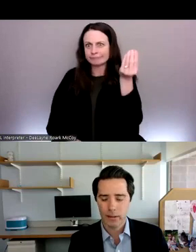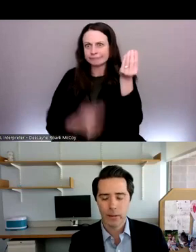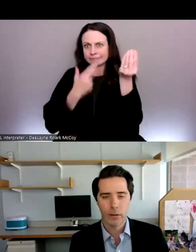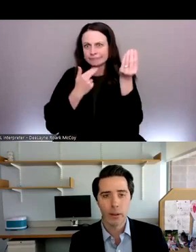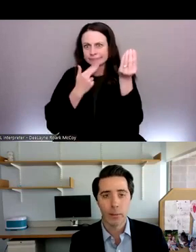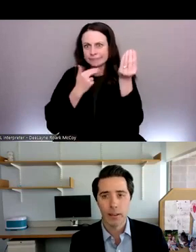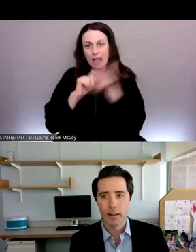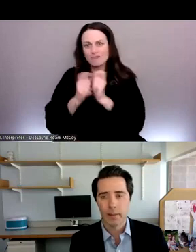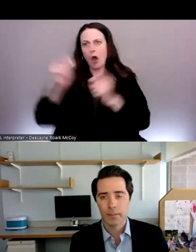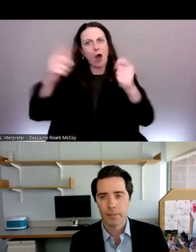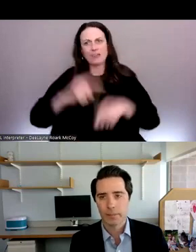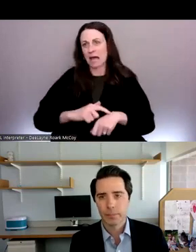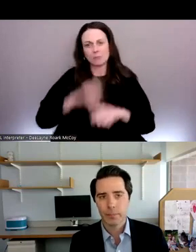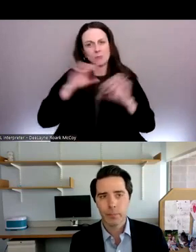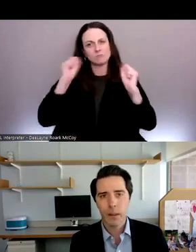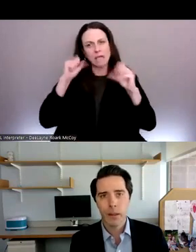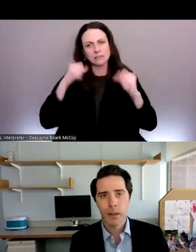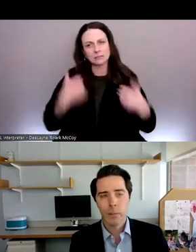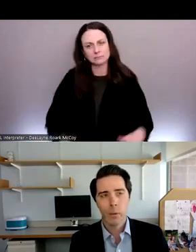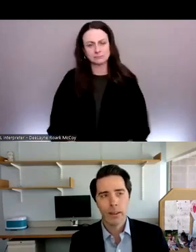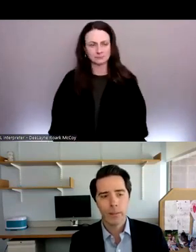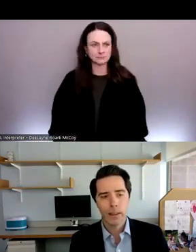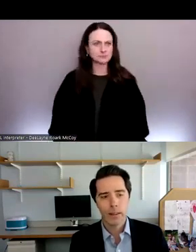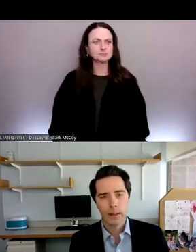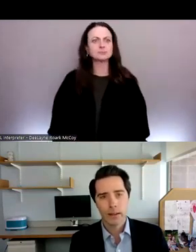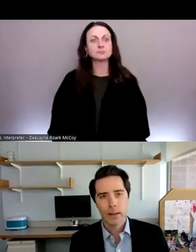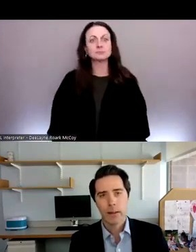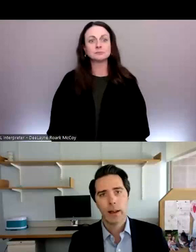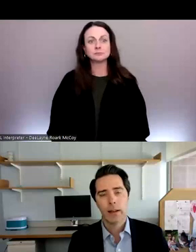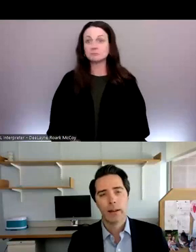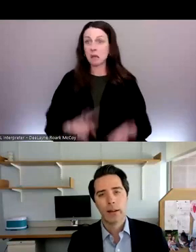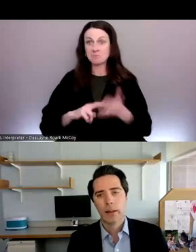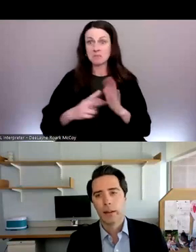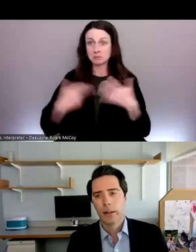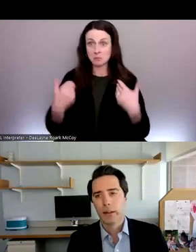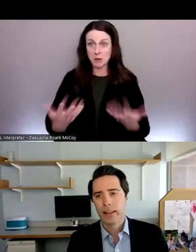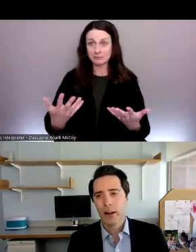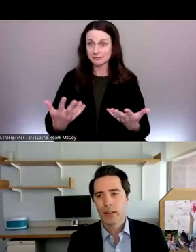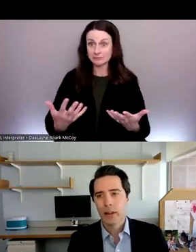it's it's really amazing